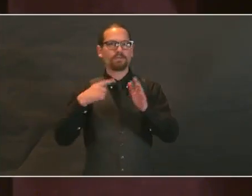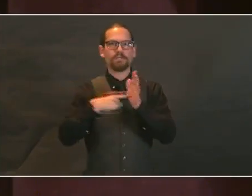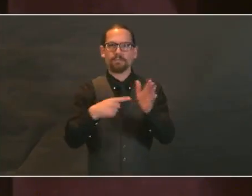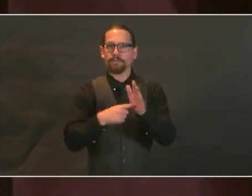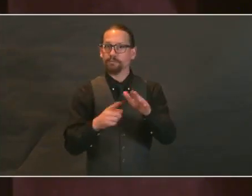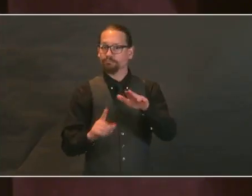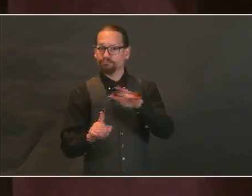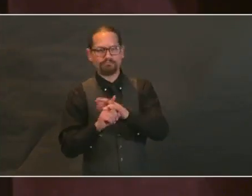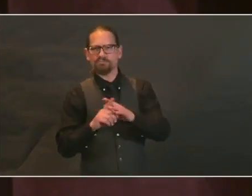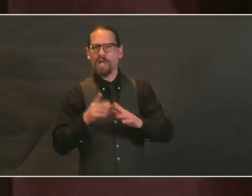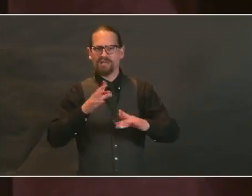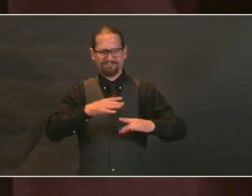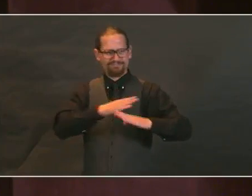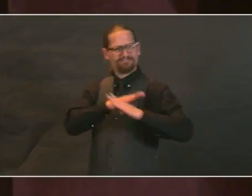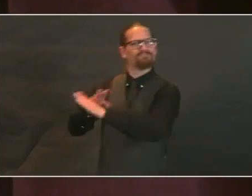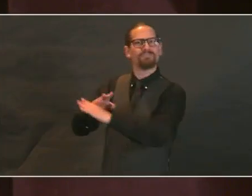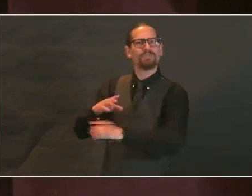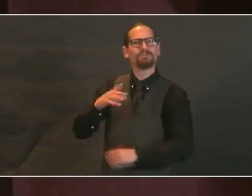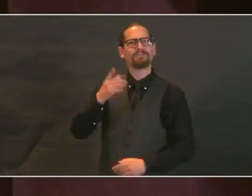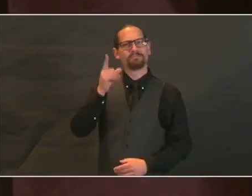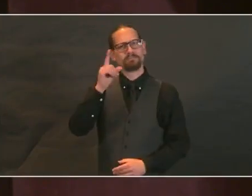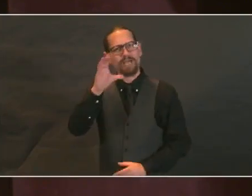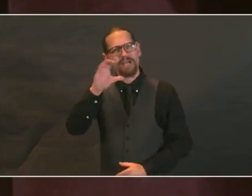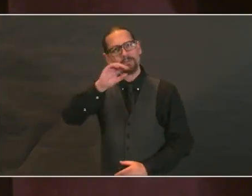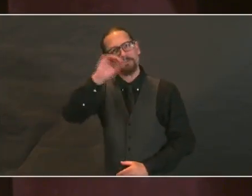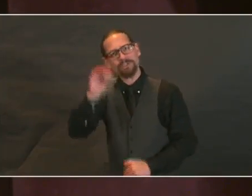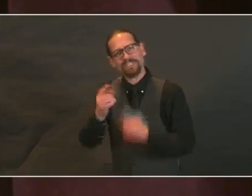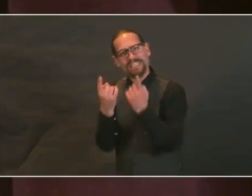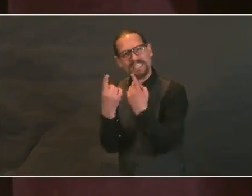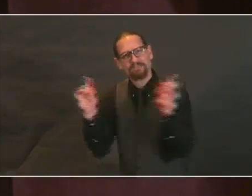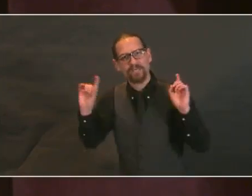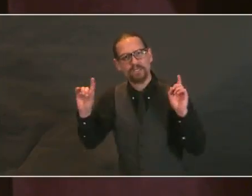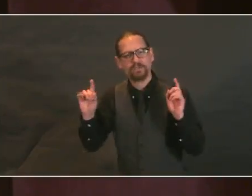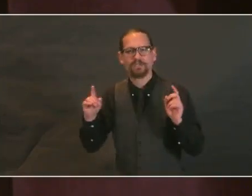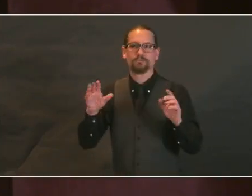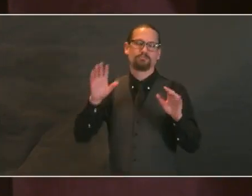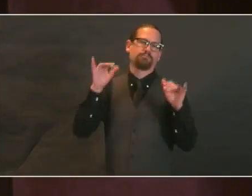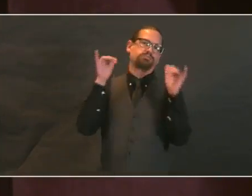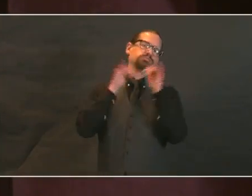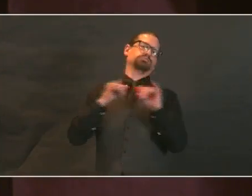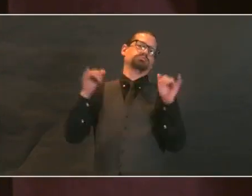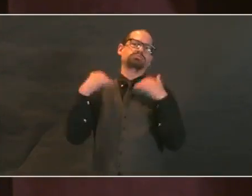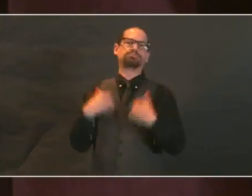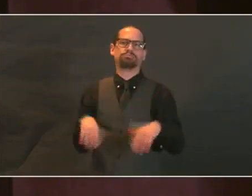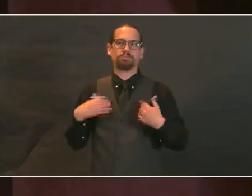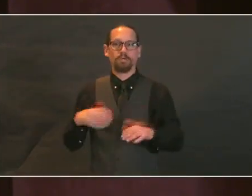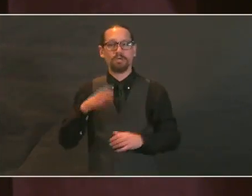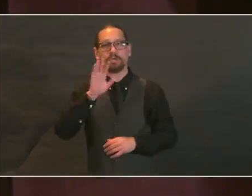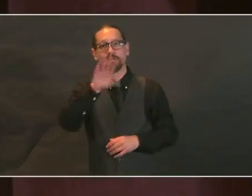DEVELOPING SYMPTOMATIC COVID-19. THAT IS TREMENDOUS. TO ALL THE PARENTS AND